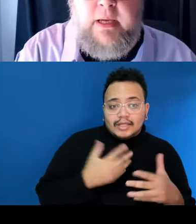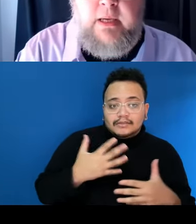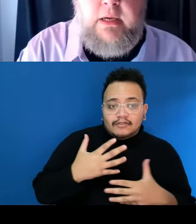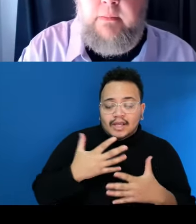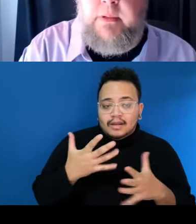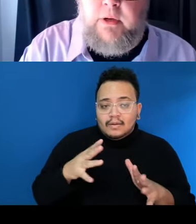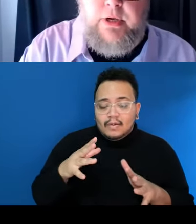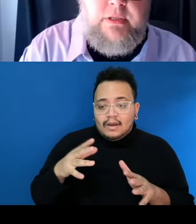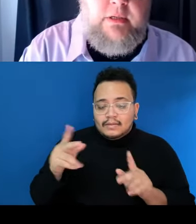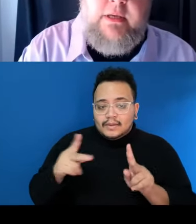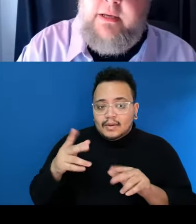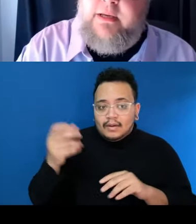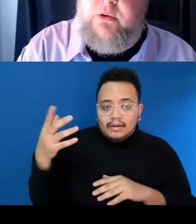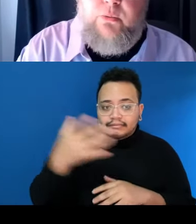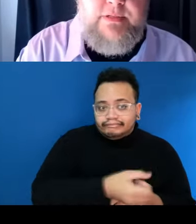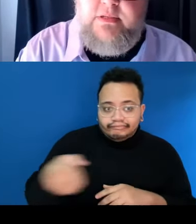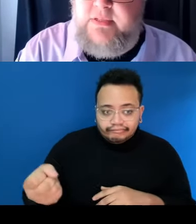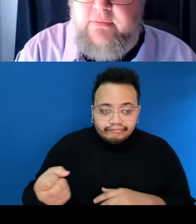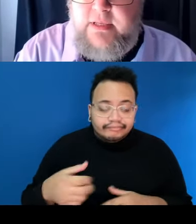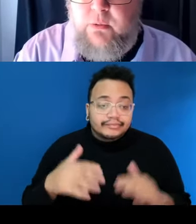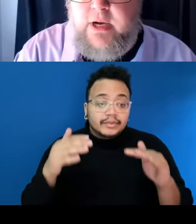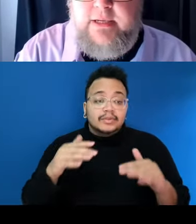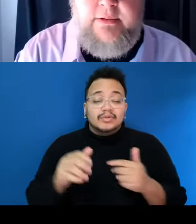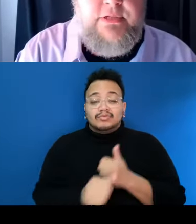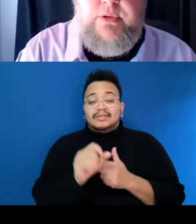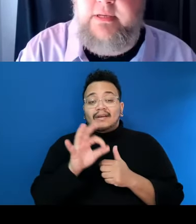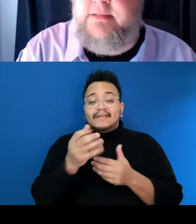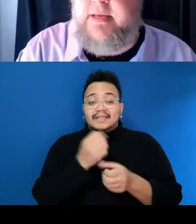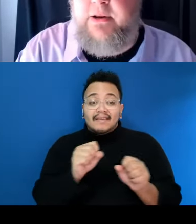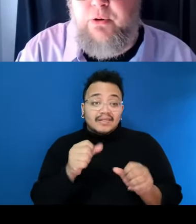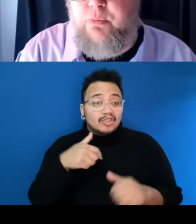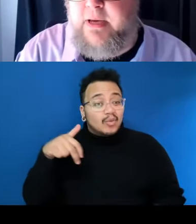by immigration. Risks of safety, walking down the street at home,